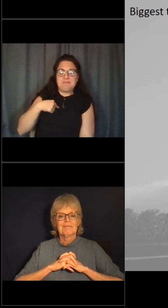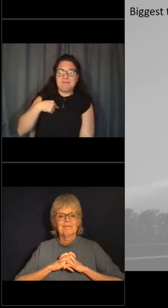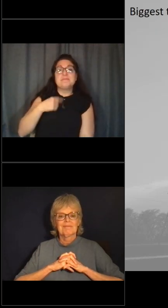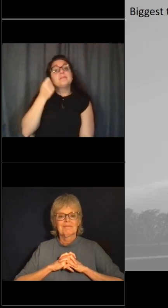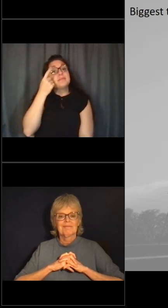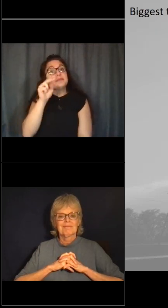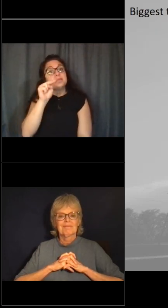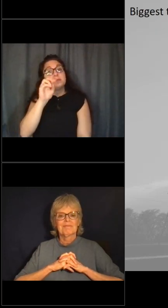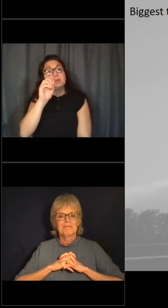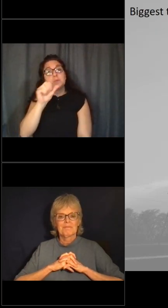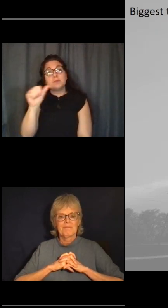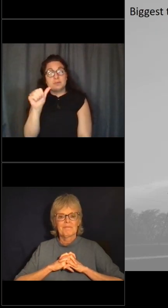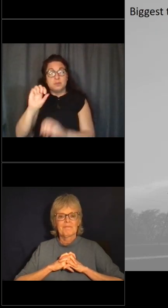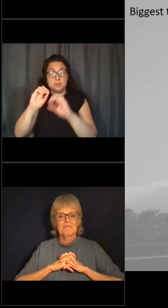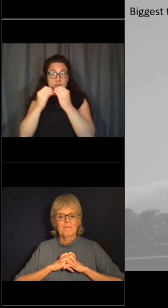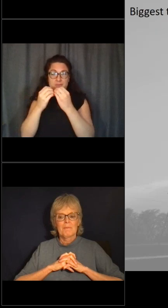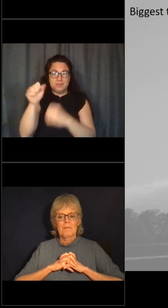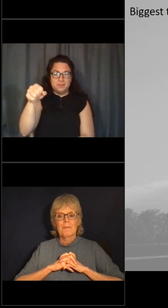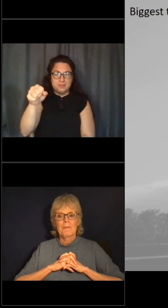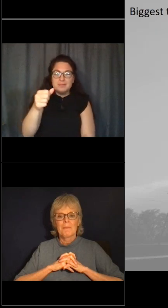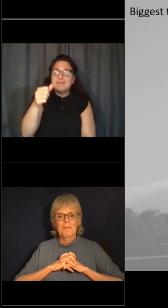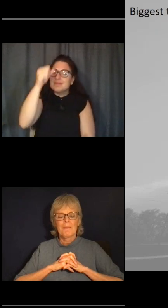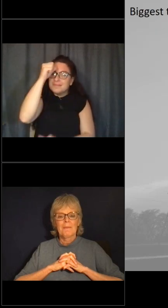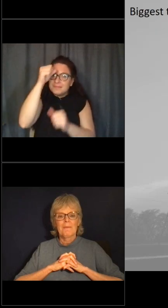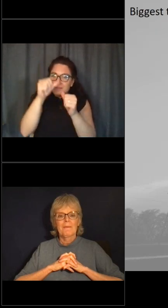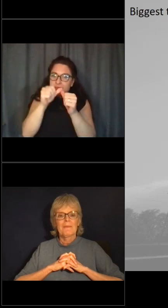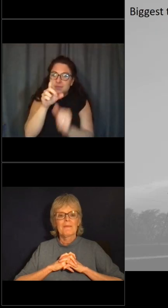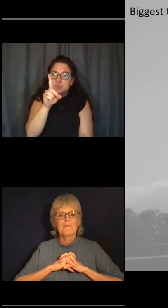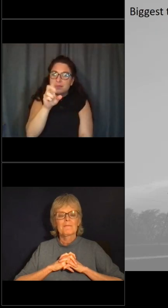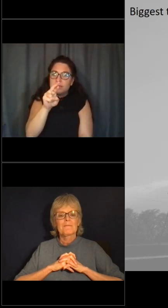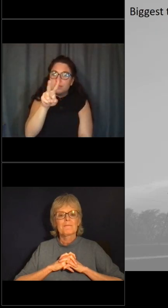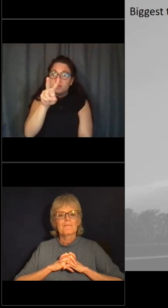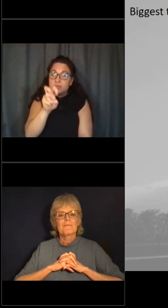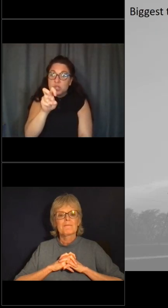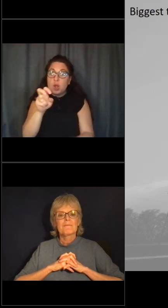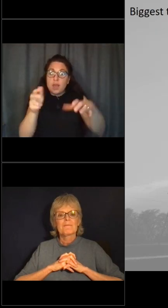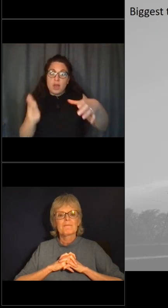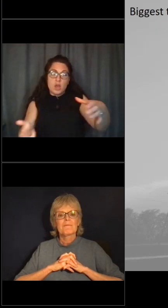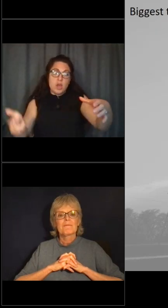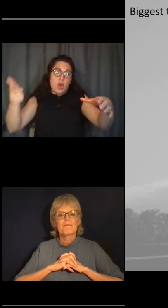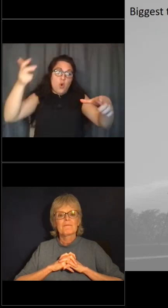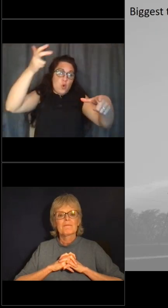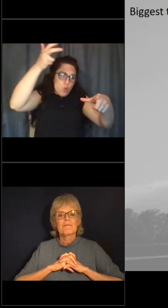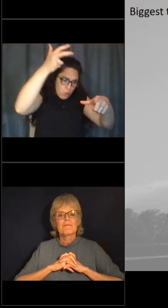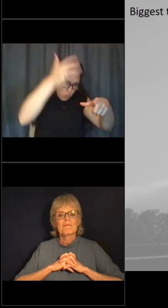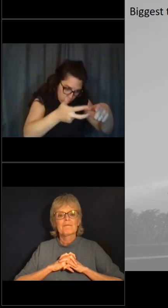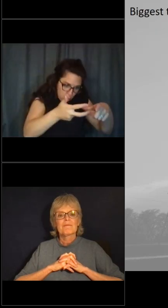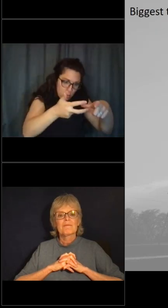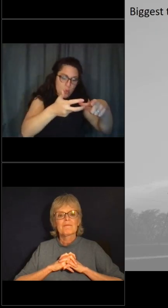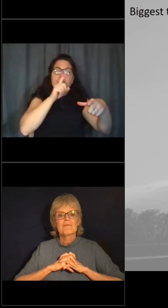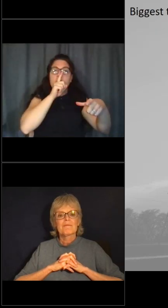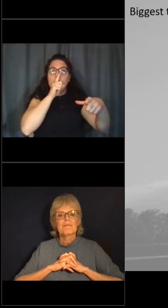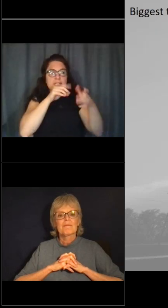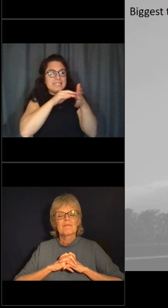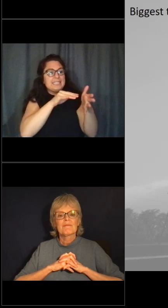because, you know, we mentioned that sail drone earlier, that's actually out in the hurricane collecting these types of observations out over the open ocean. So there are ways that we can get